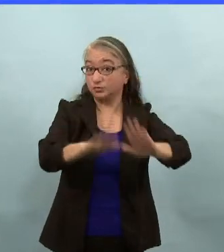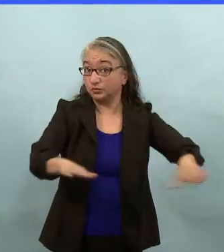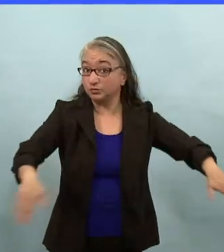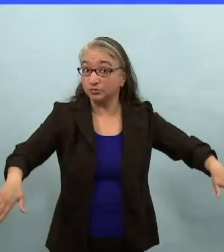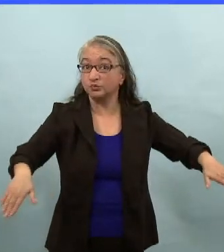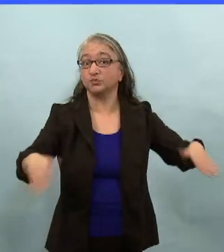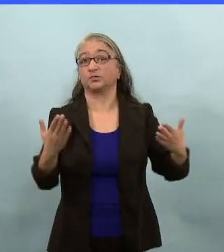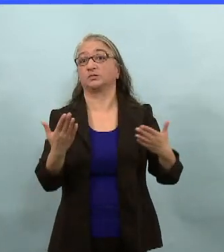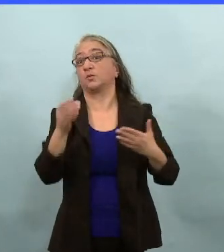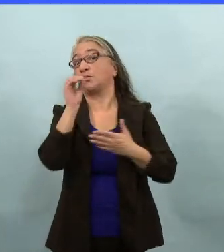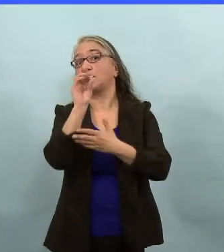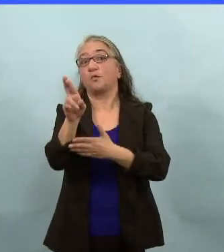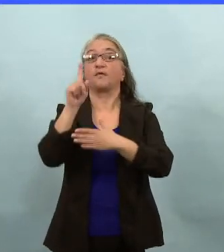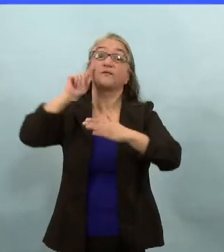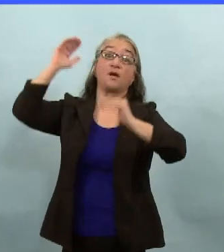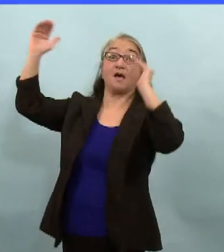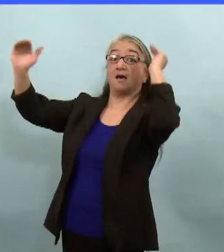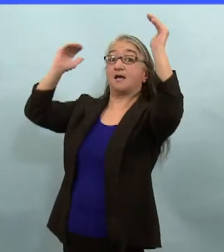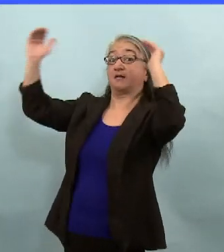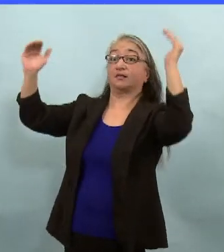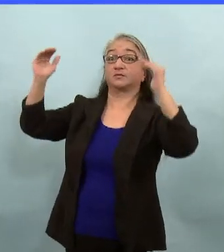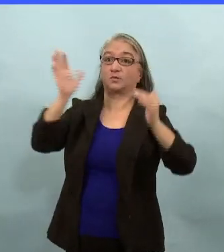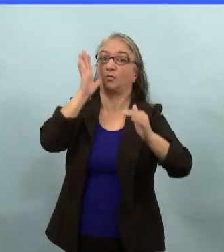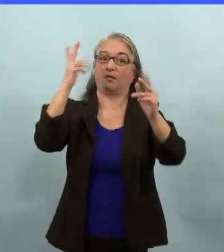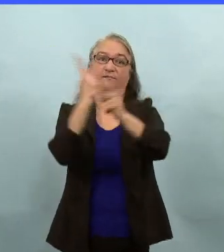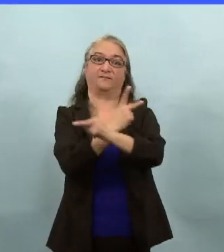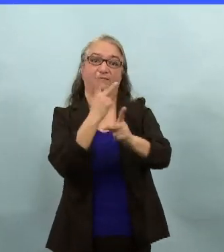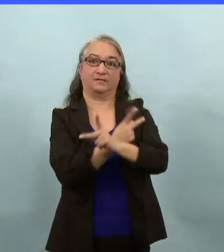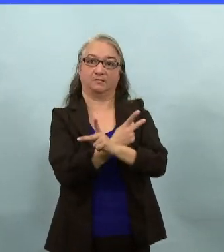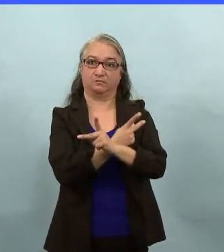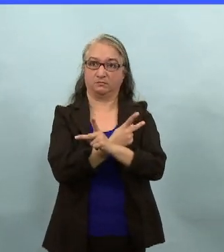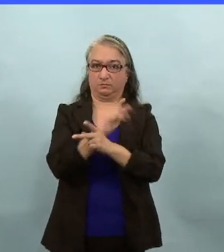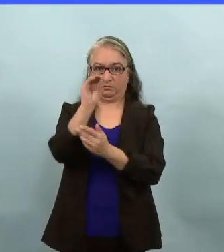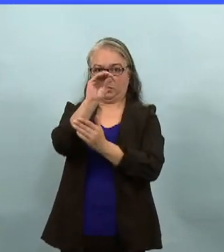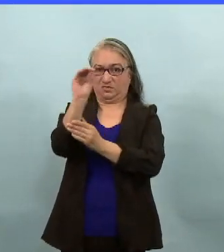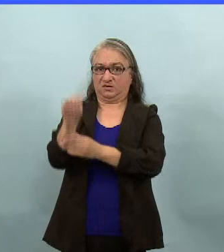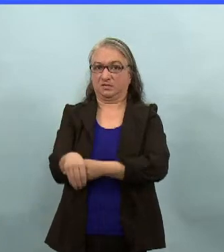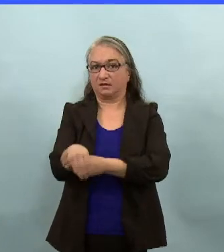that diagnosis for it so so again greater work's going to be done on this this is challenging this